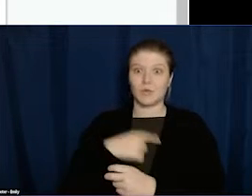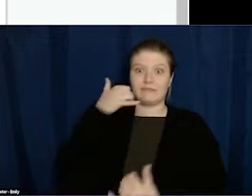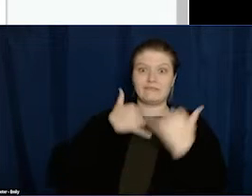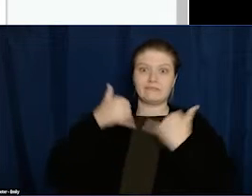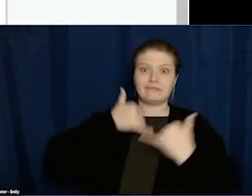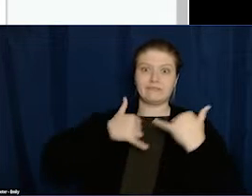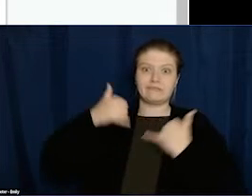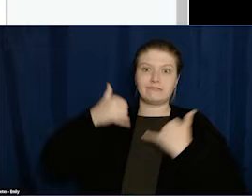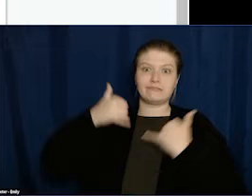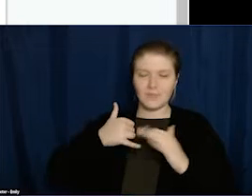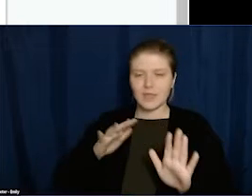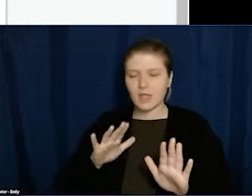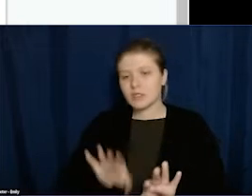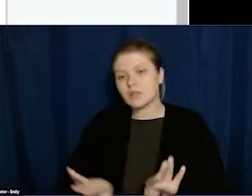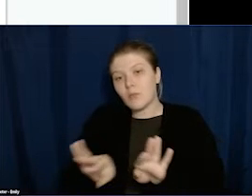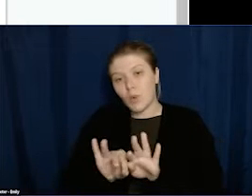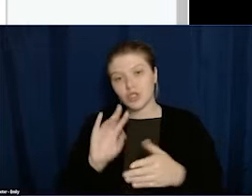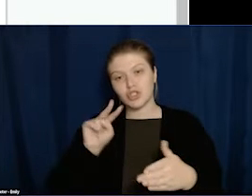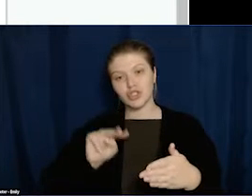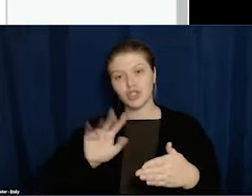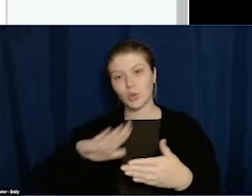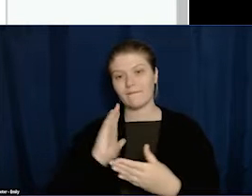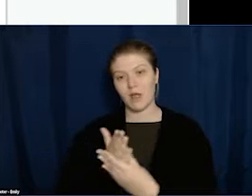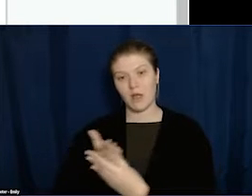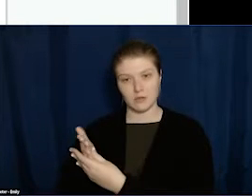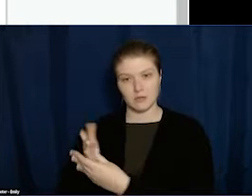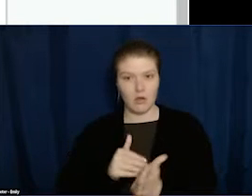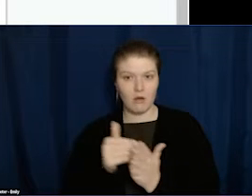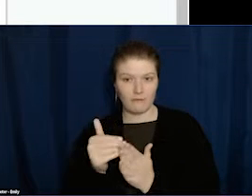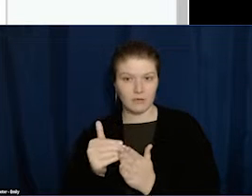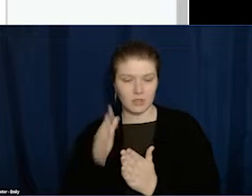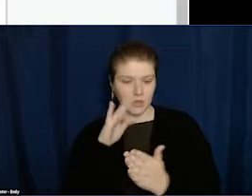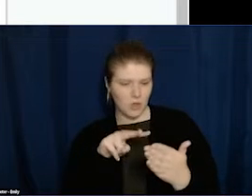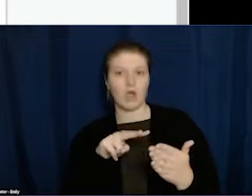Check your files often so you can catch these errors in advance to find them.